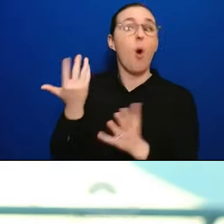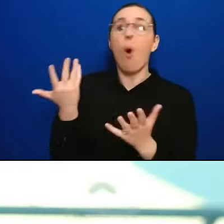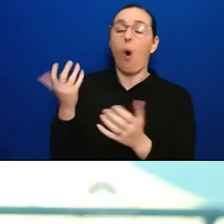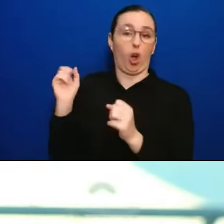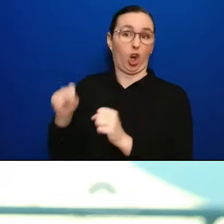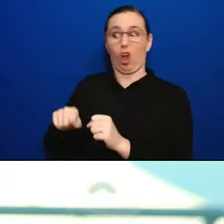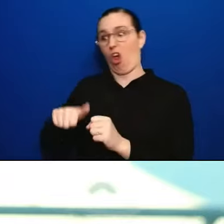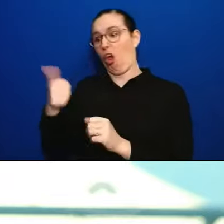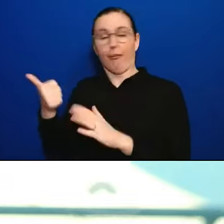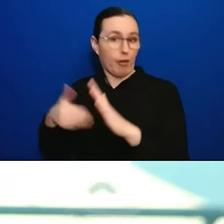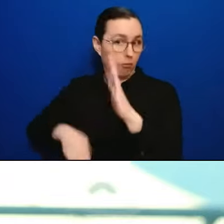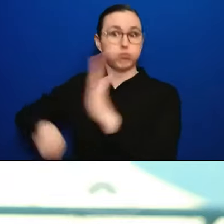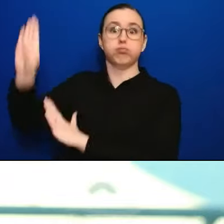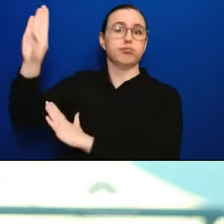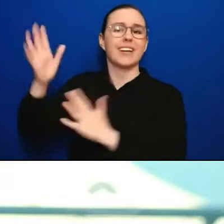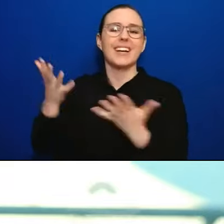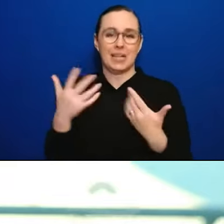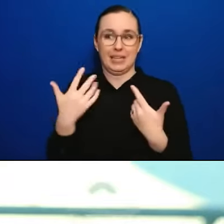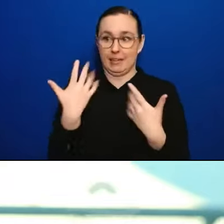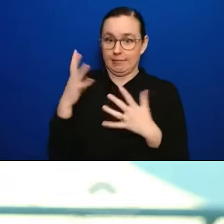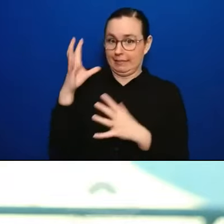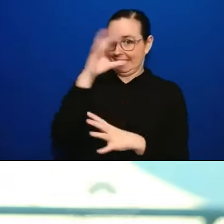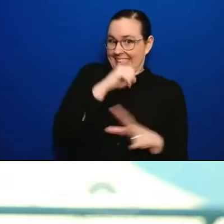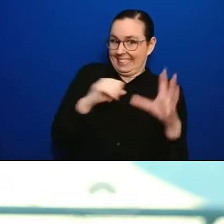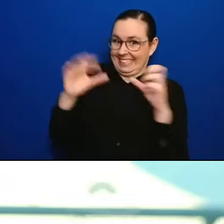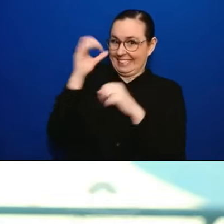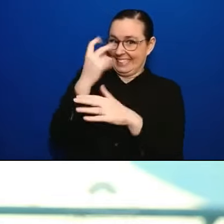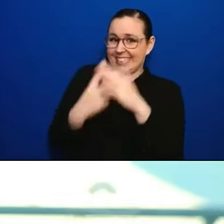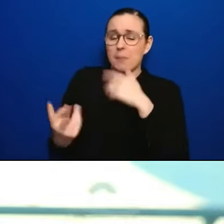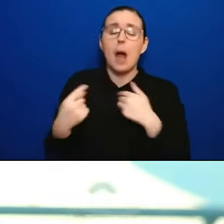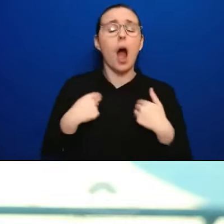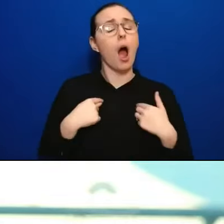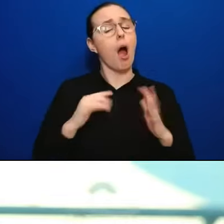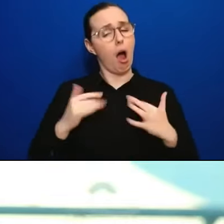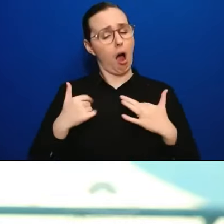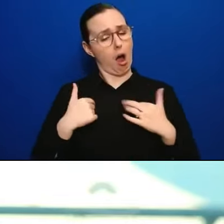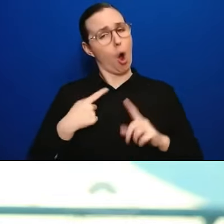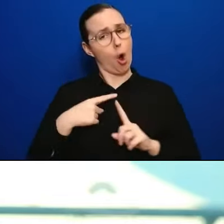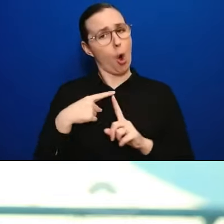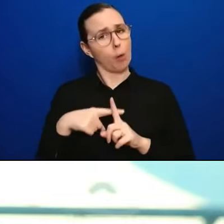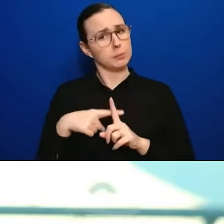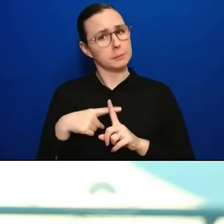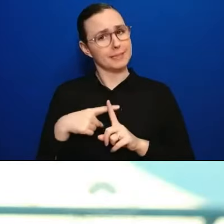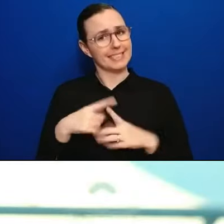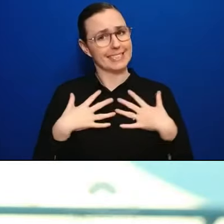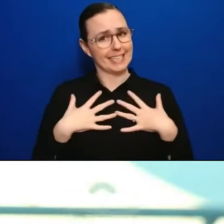At least for a period of time. And this is my speculating a little bit. With recognizing my optimism